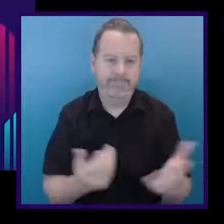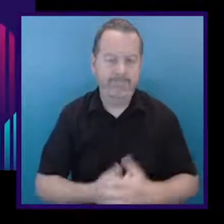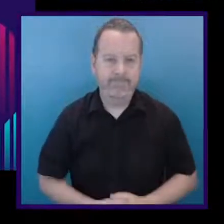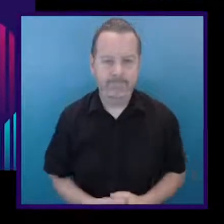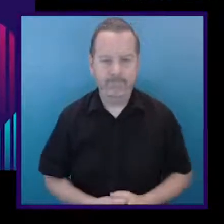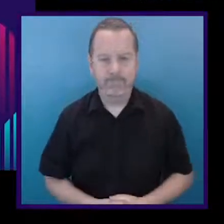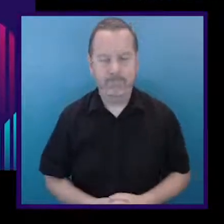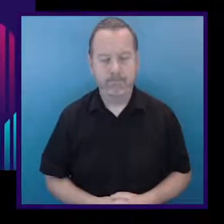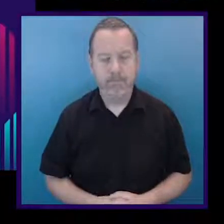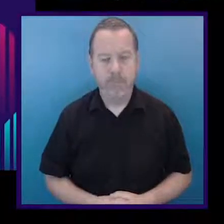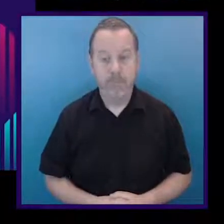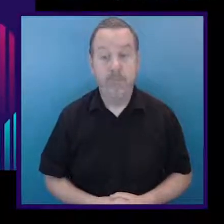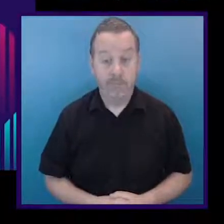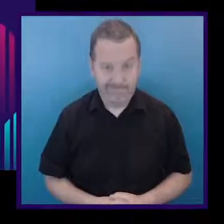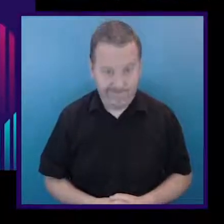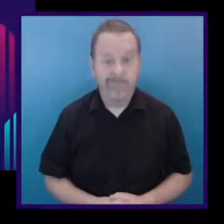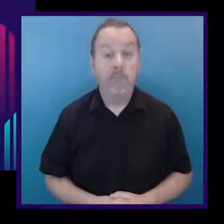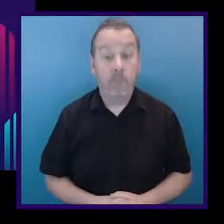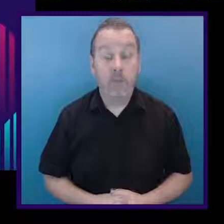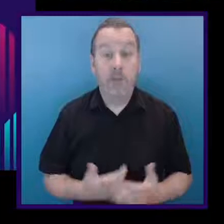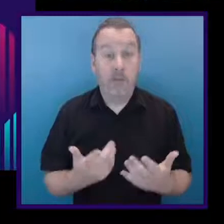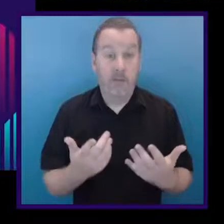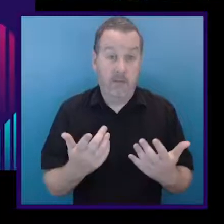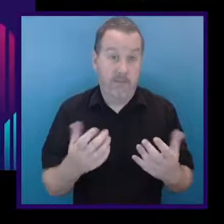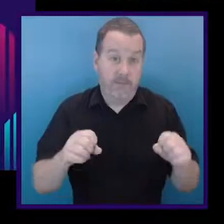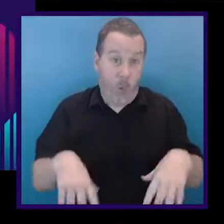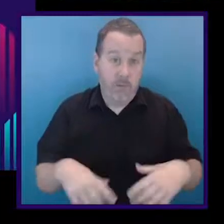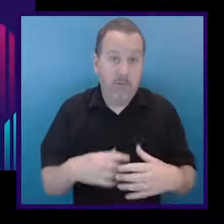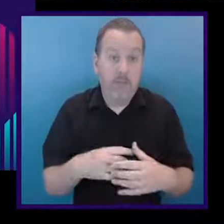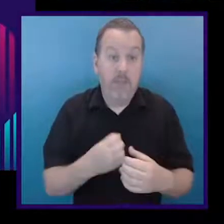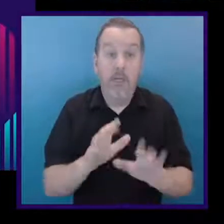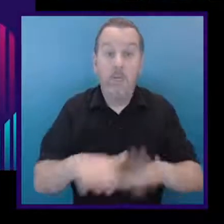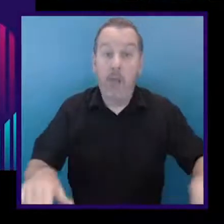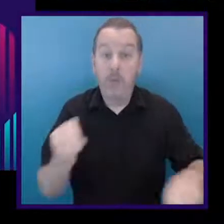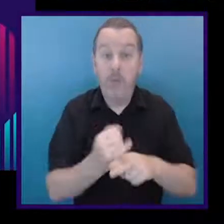There's great appetite amongst lots of primary principals for languages, in fact 70% of them